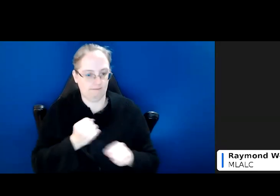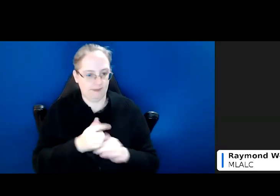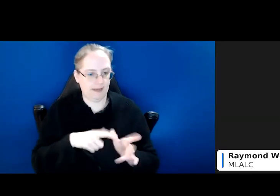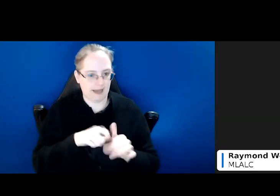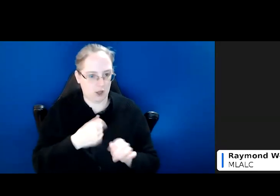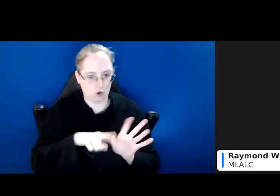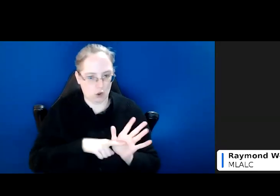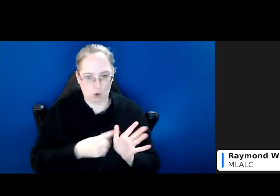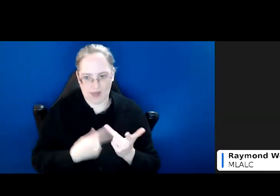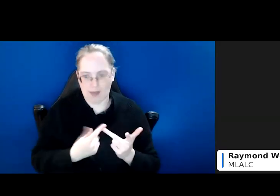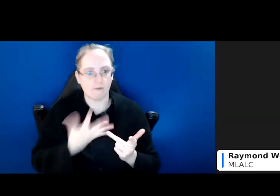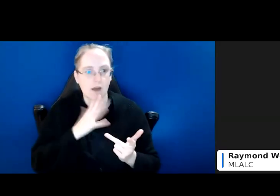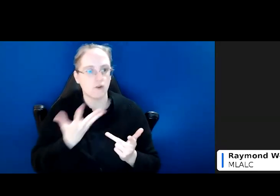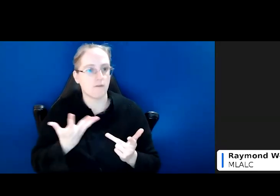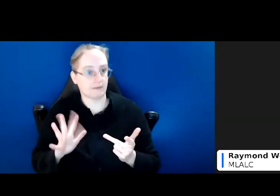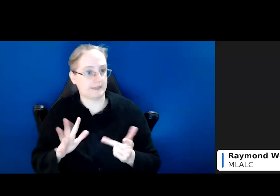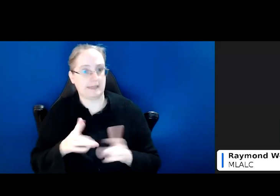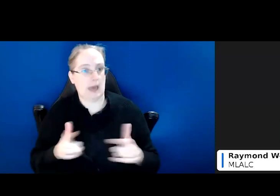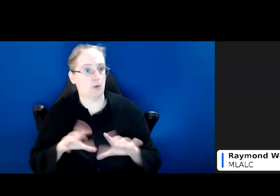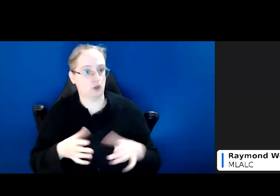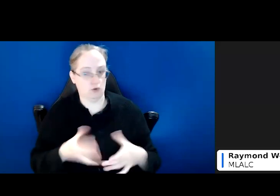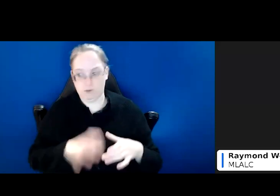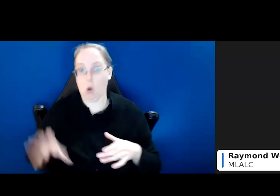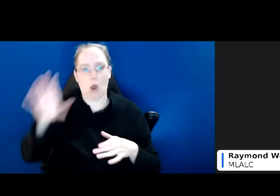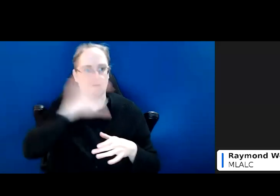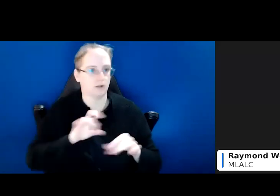groups on this continent, you know, So on behalf of the Metropolitan